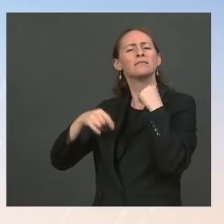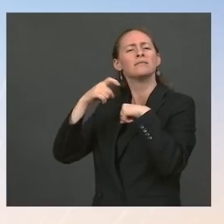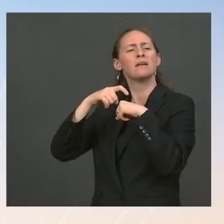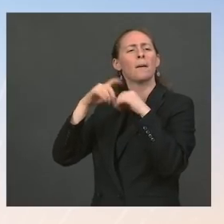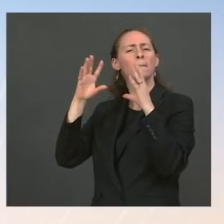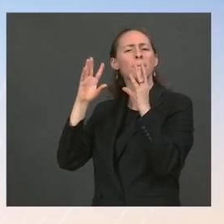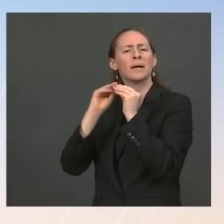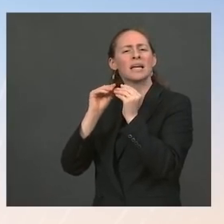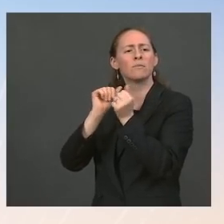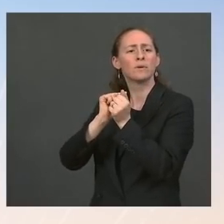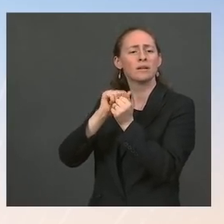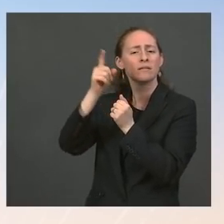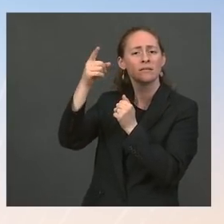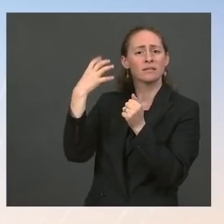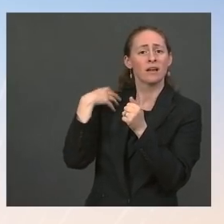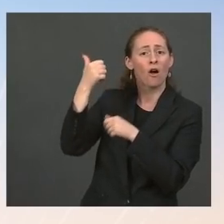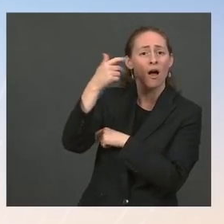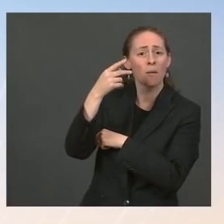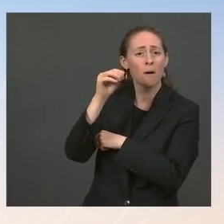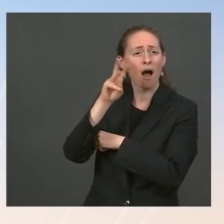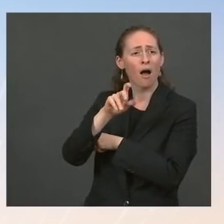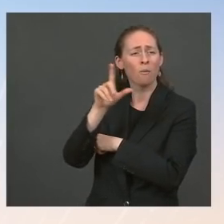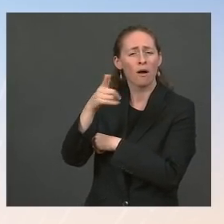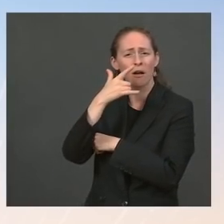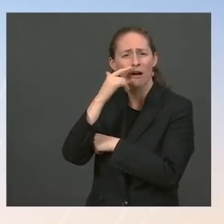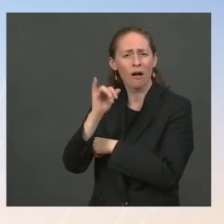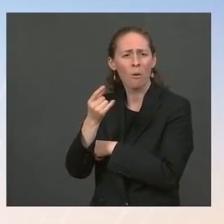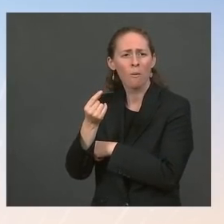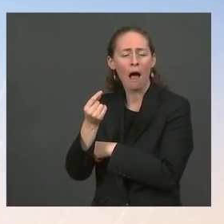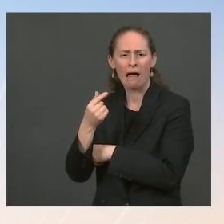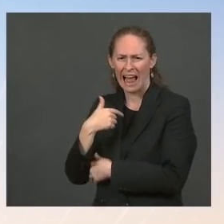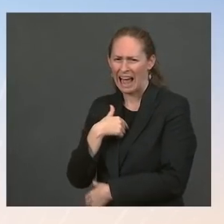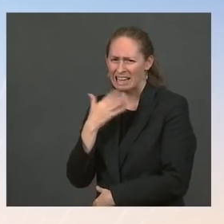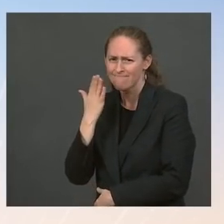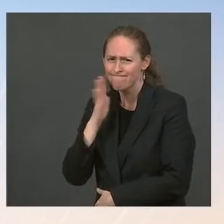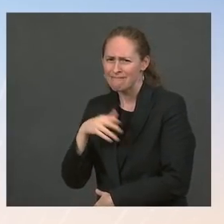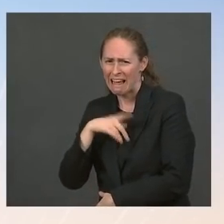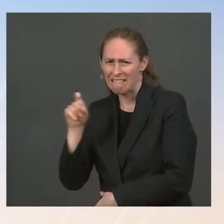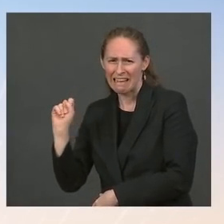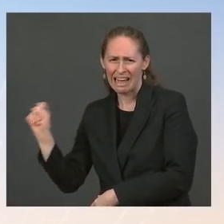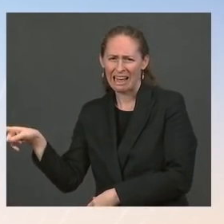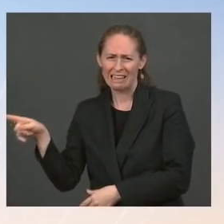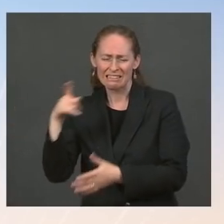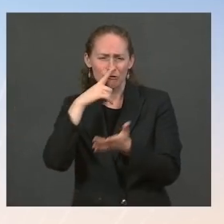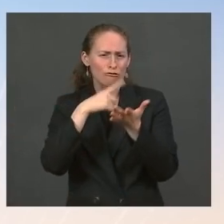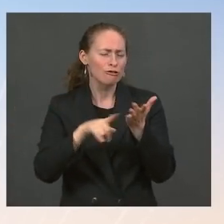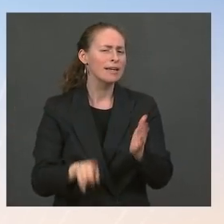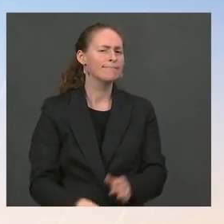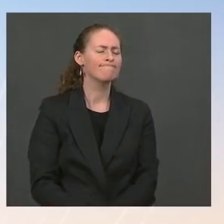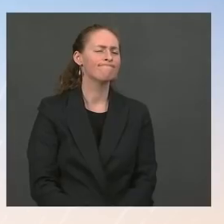Let me -- I -- I didn't -- I should have asked that question; I haven't. So let me see if I can get some more color for all of you on that. The Press: Thank you.